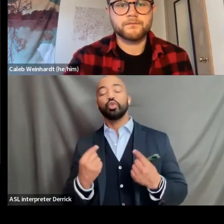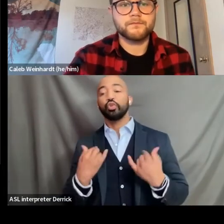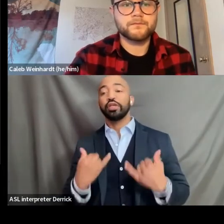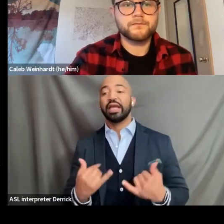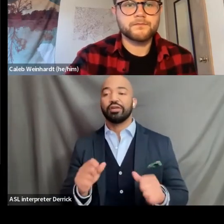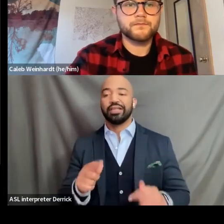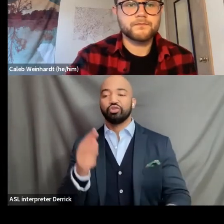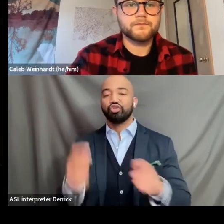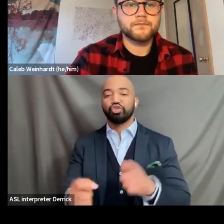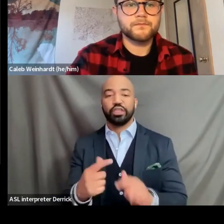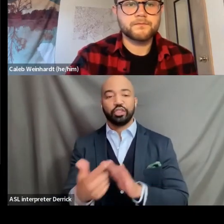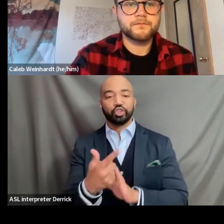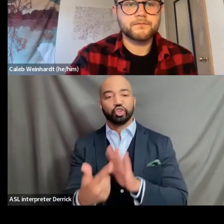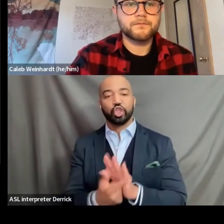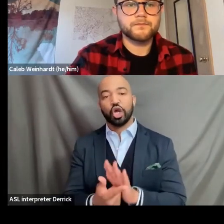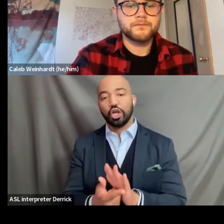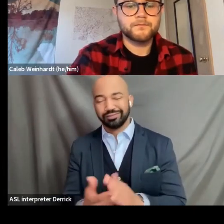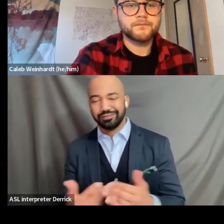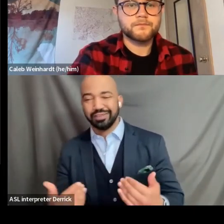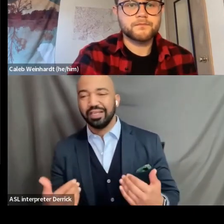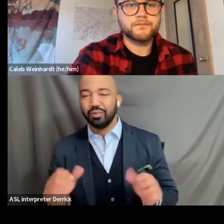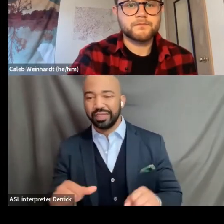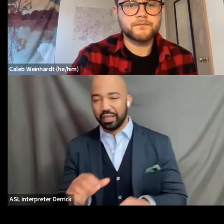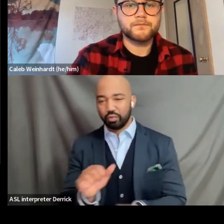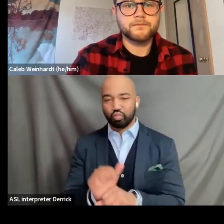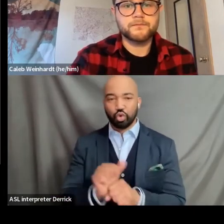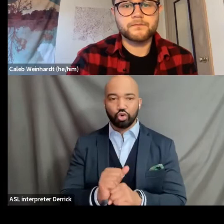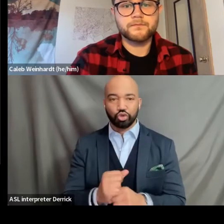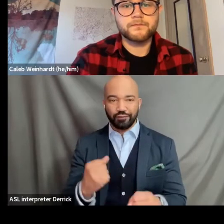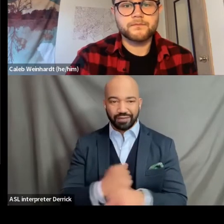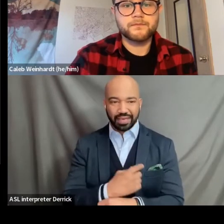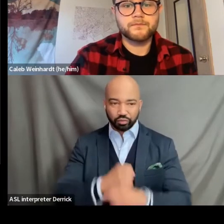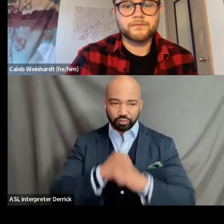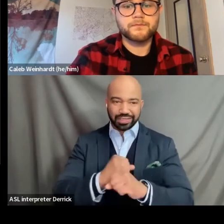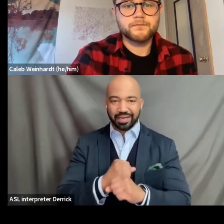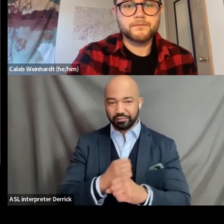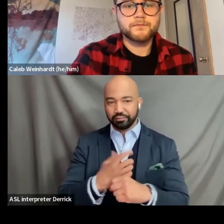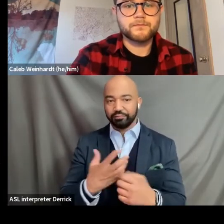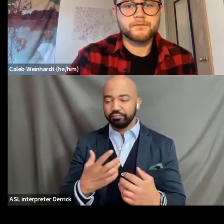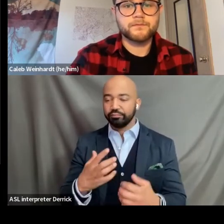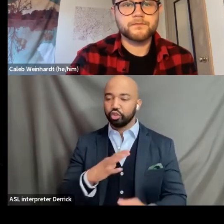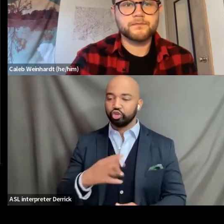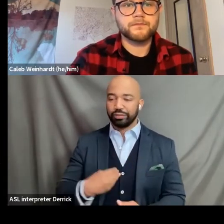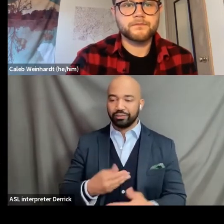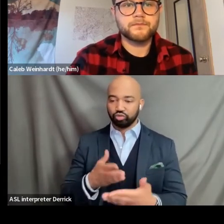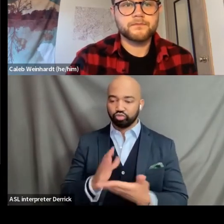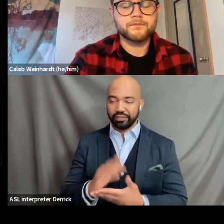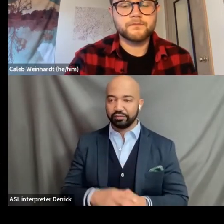We can work towards protecting trans rights and there's a lot of ways that we can do that. We're gonna talk about that in a little bit